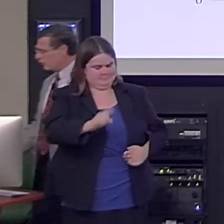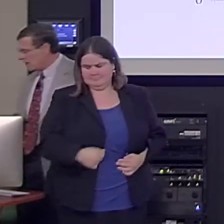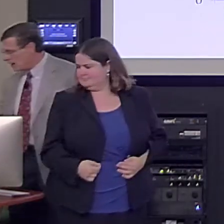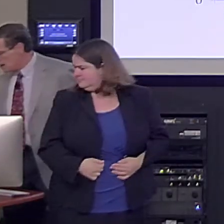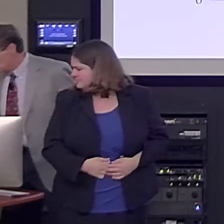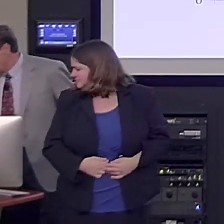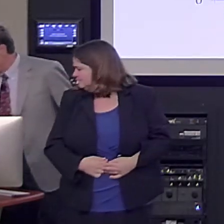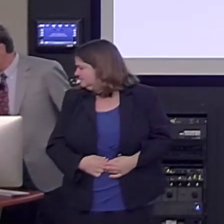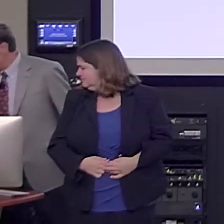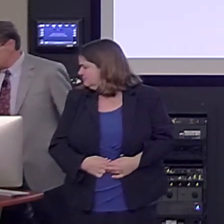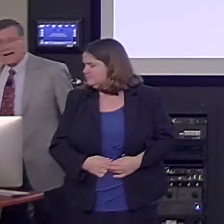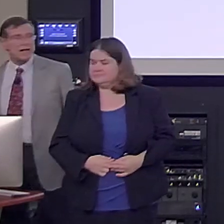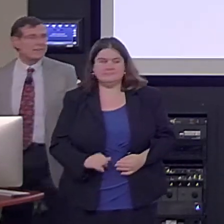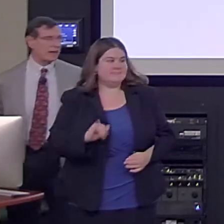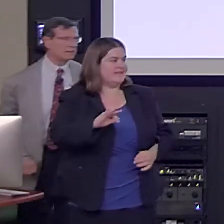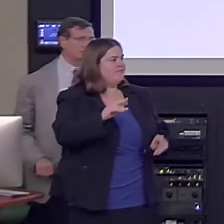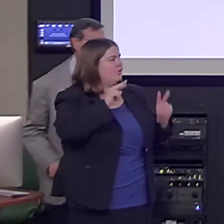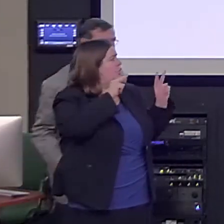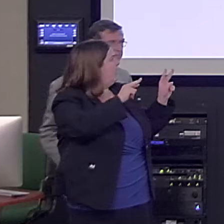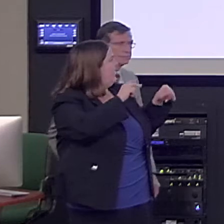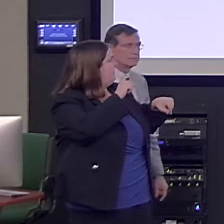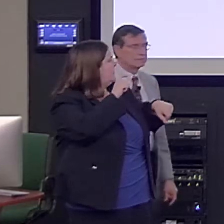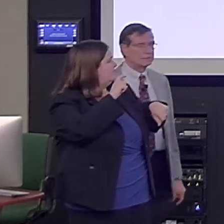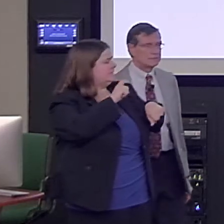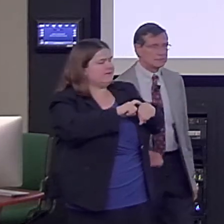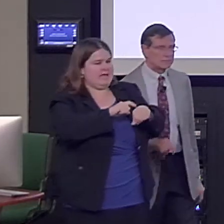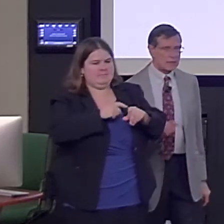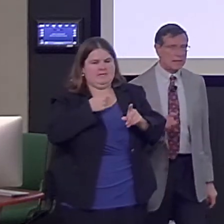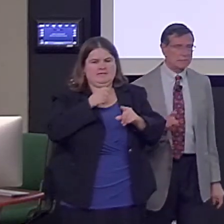If we look at timing, if we look at the timing